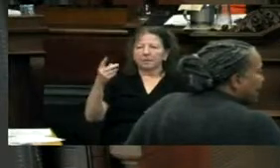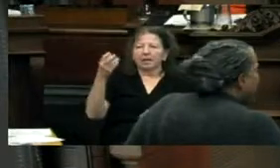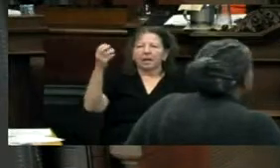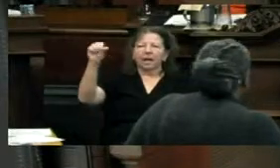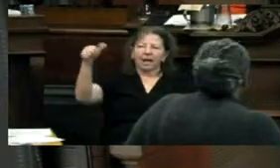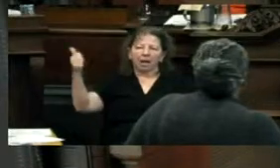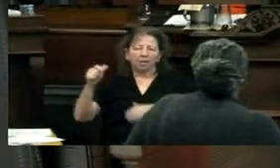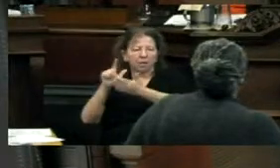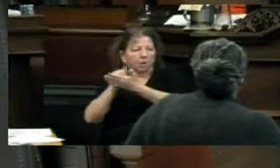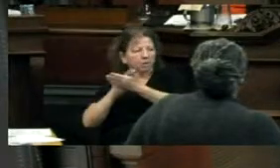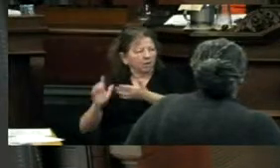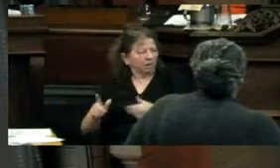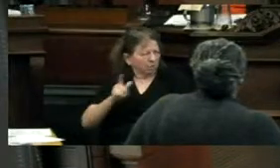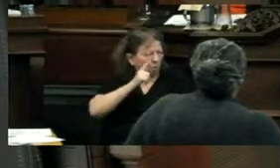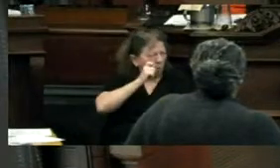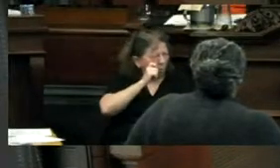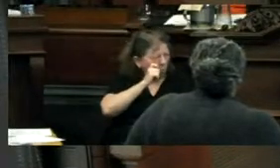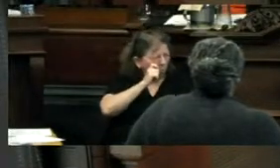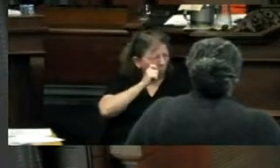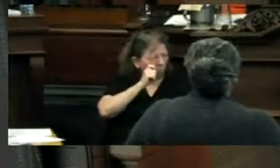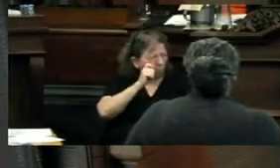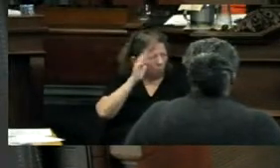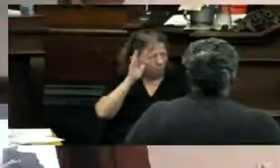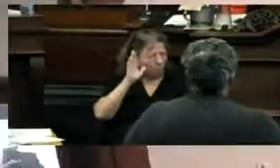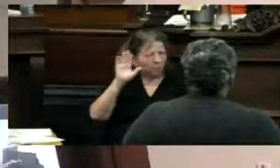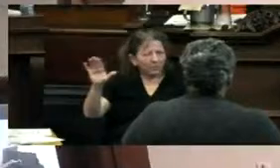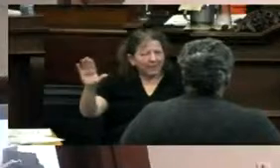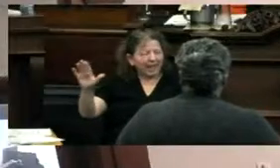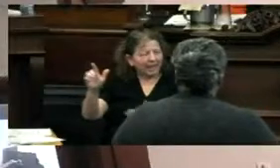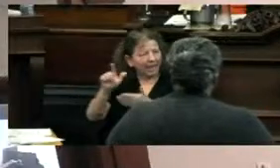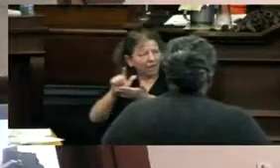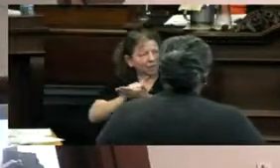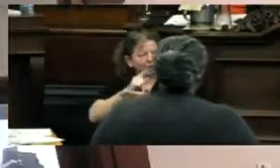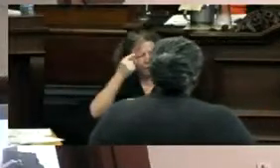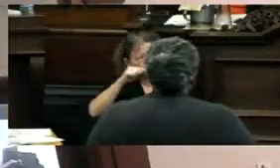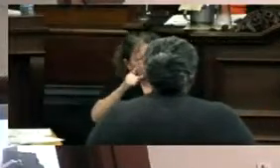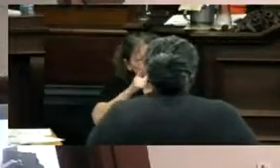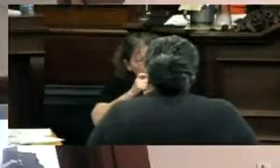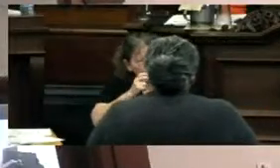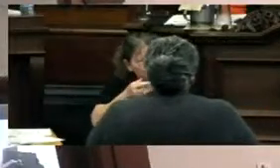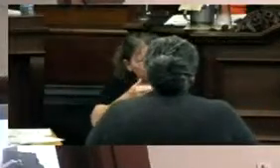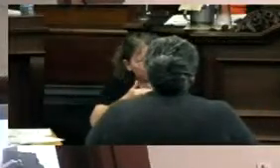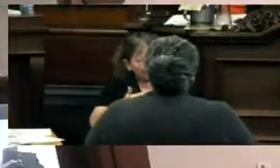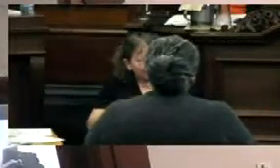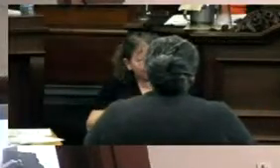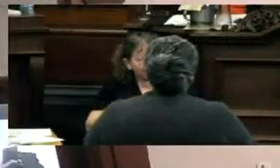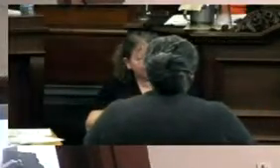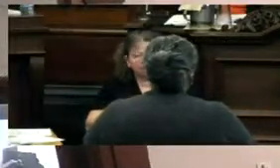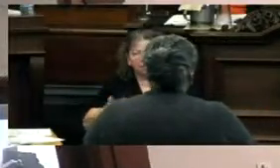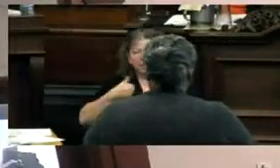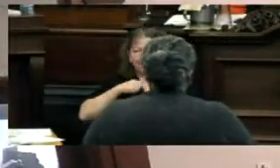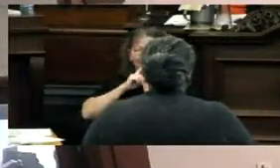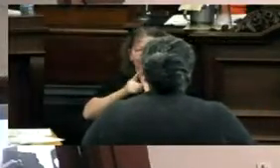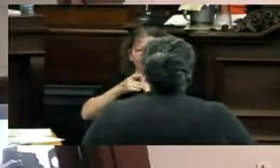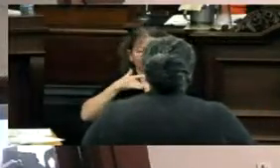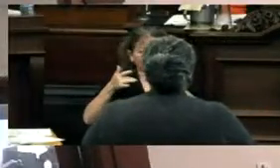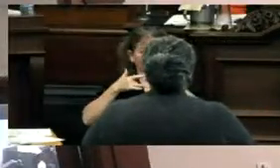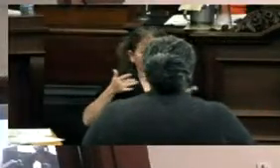potential for conflict. And as soon as we have somebody on board, we'll let you know. So whose interests would outside